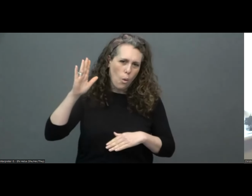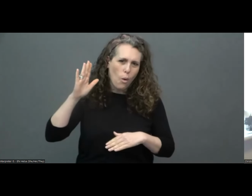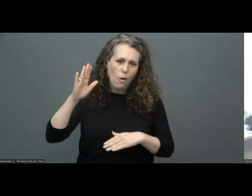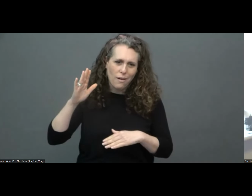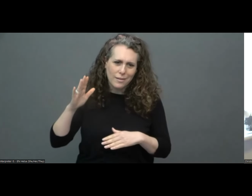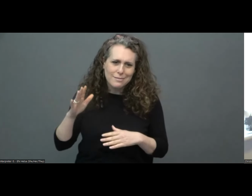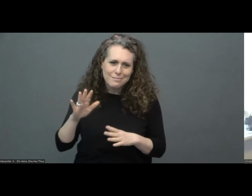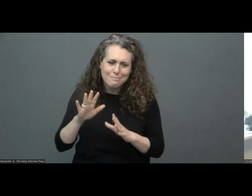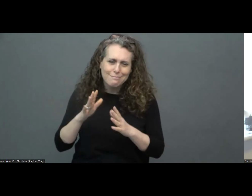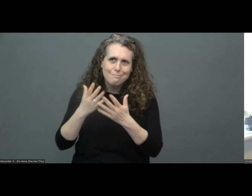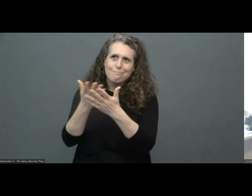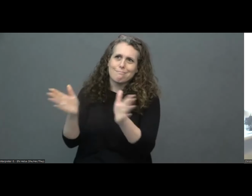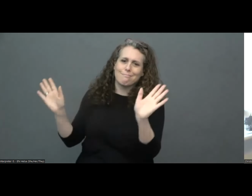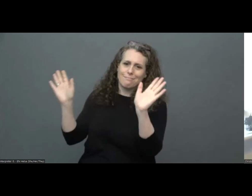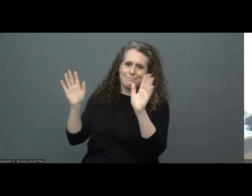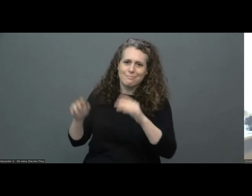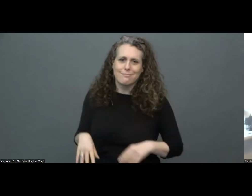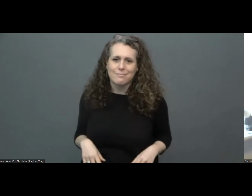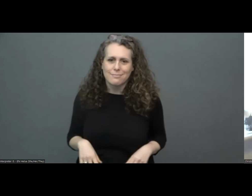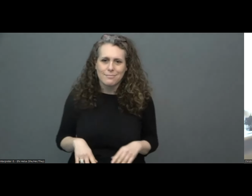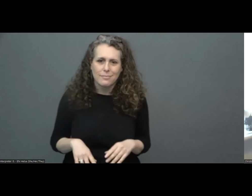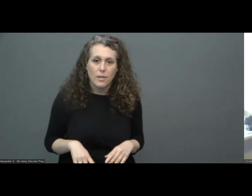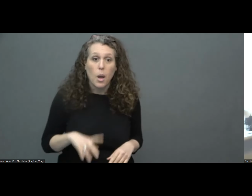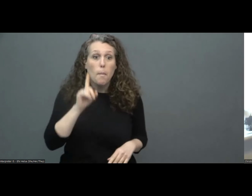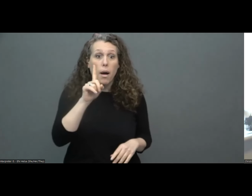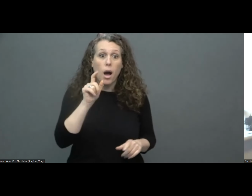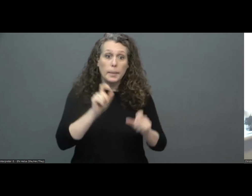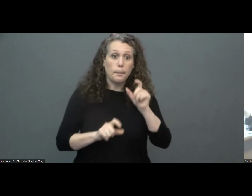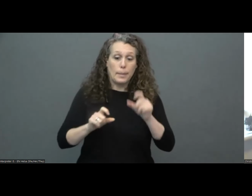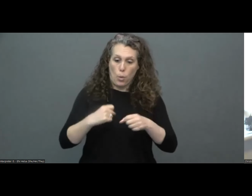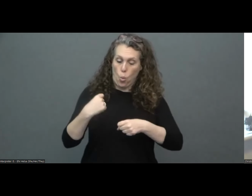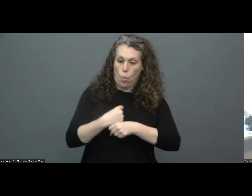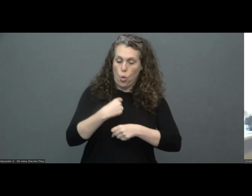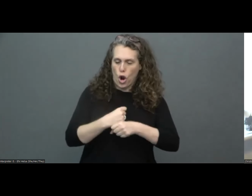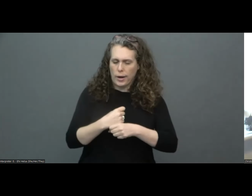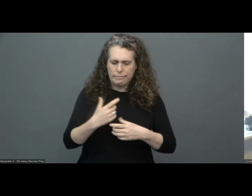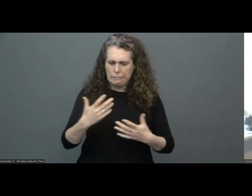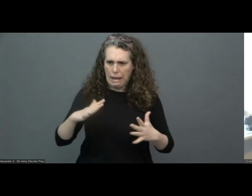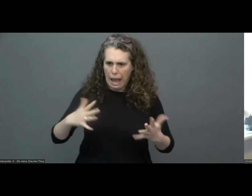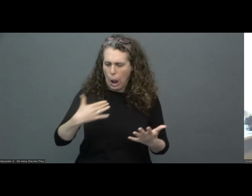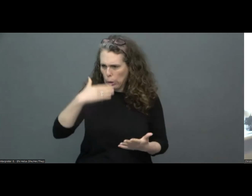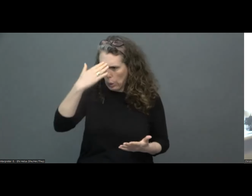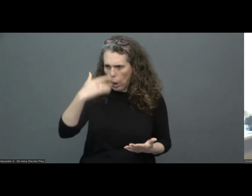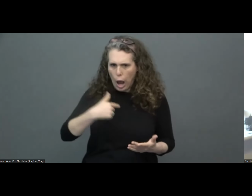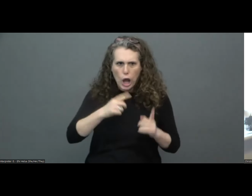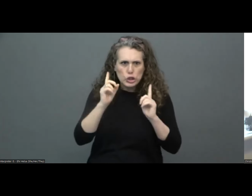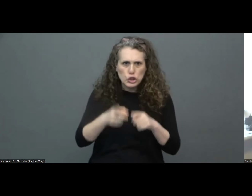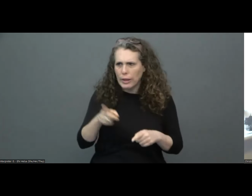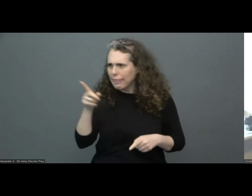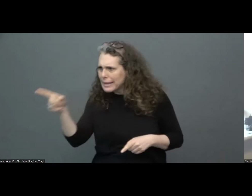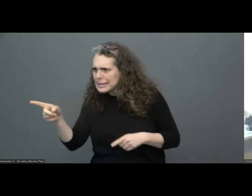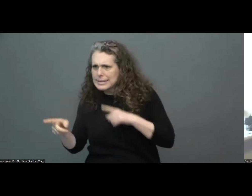often for practitioners to navigate all those without, you know, without having specific